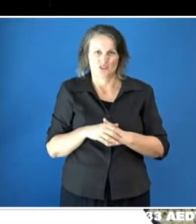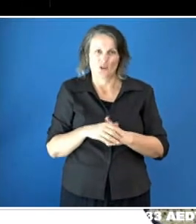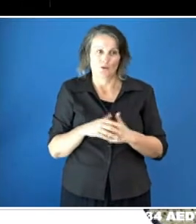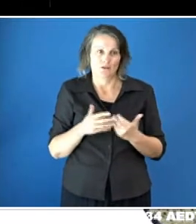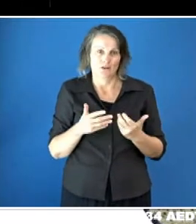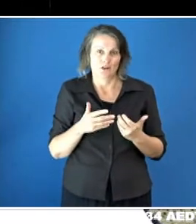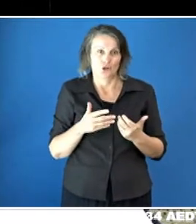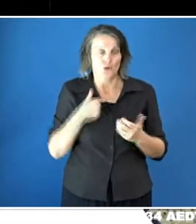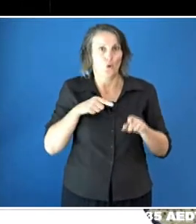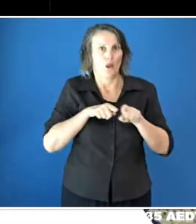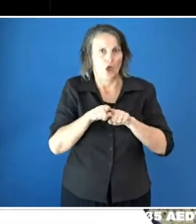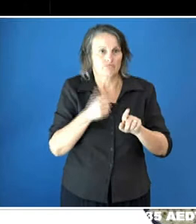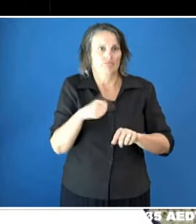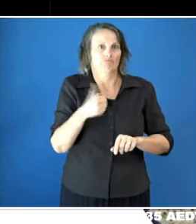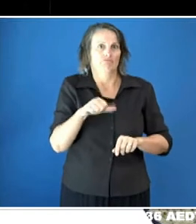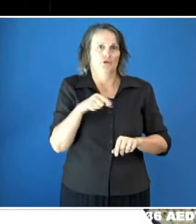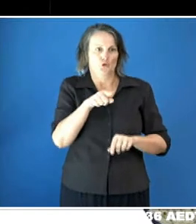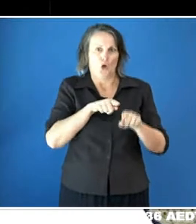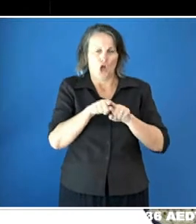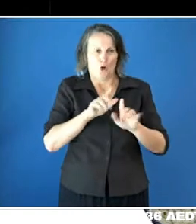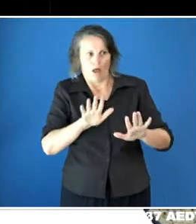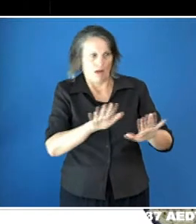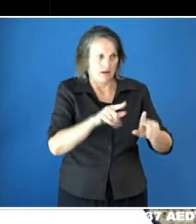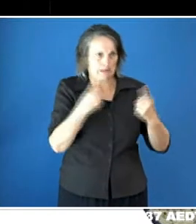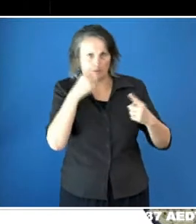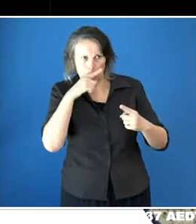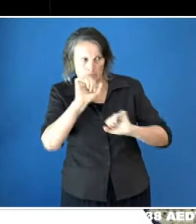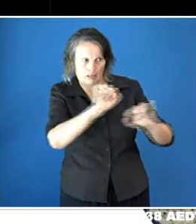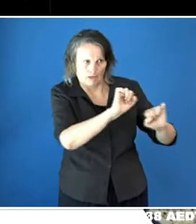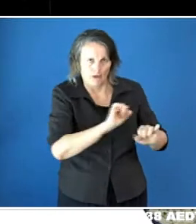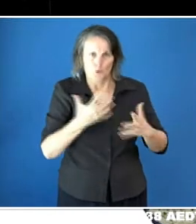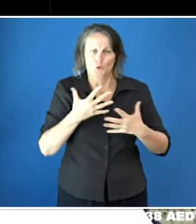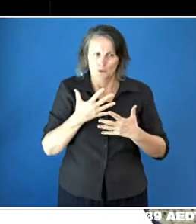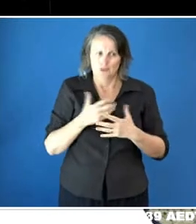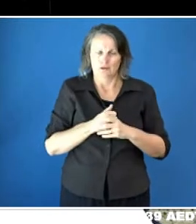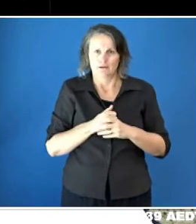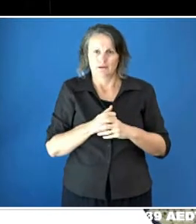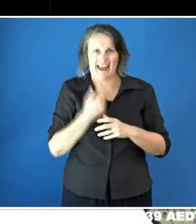experience in terms of dealing with different people. Mmm. MS EASTMAN: And sort of seeing a side of life that can be hard.